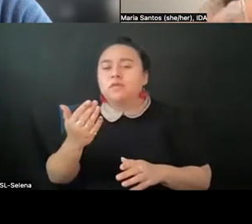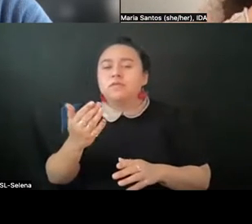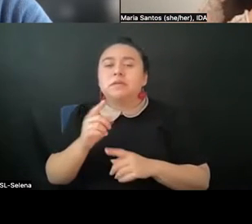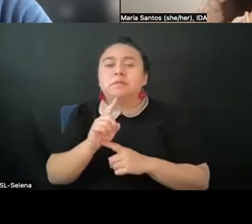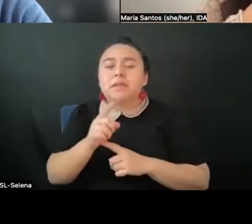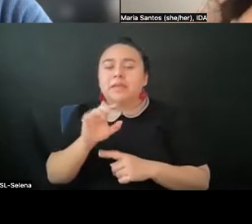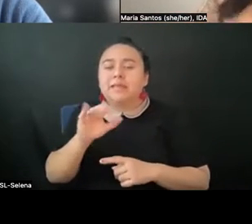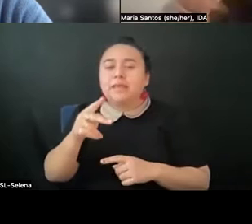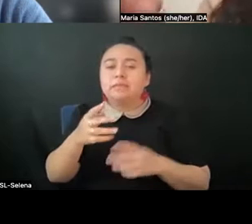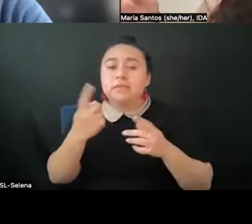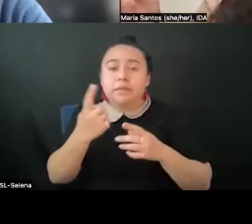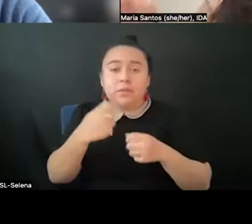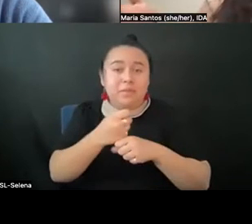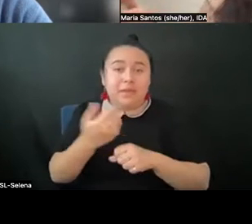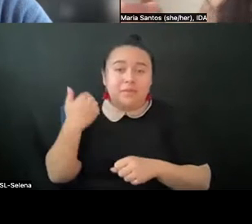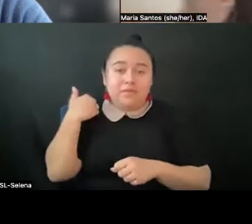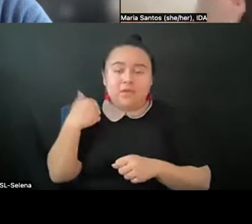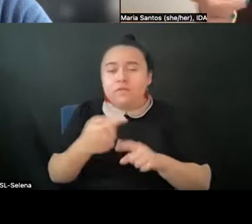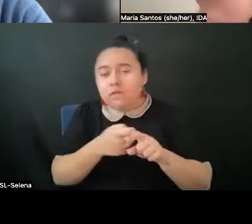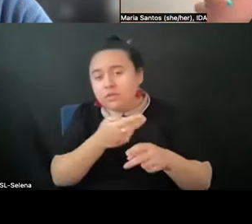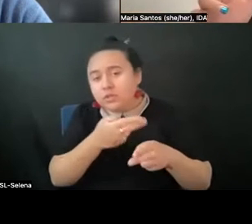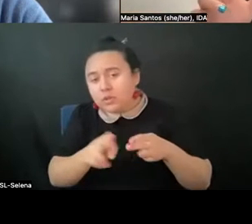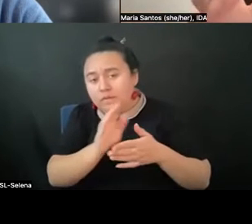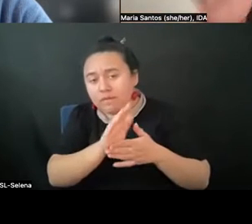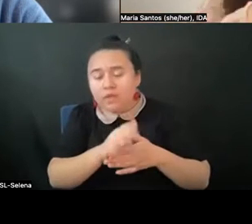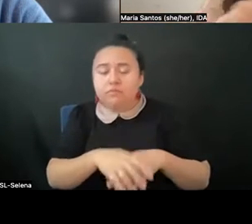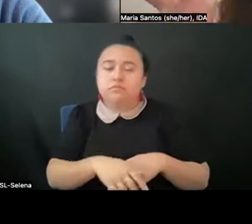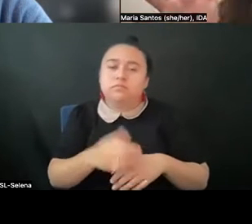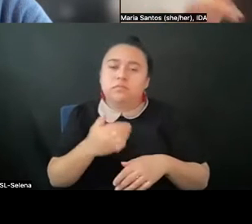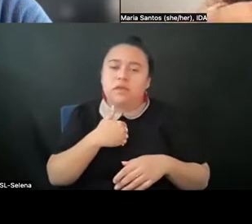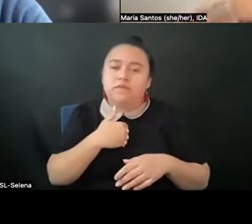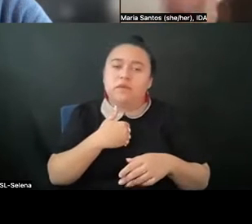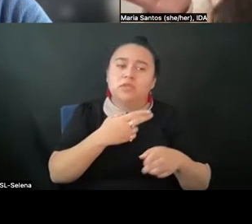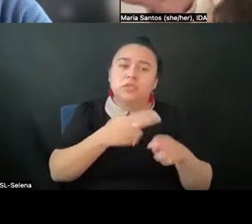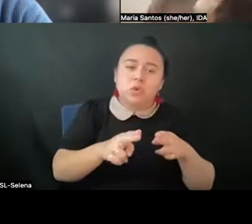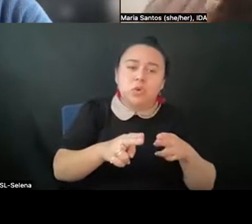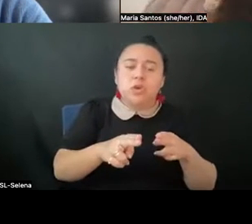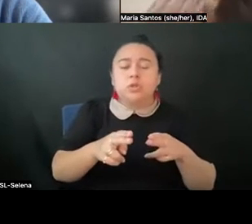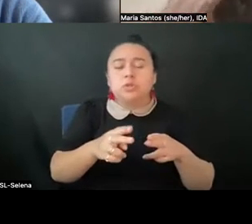It could come from a short. Could be split up into a short and feature or just come from a feature.